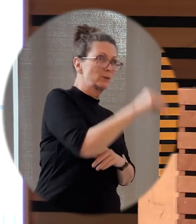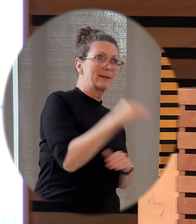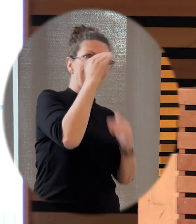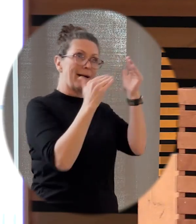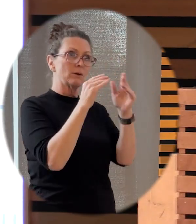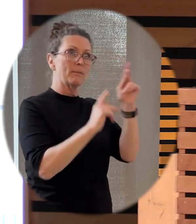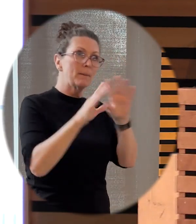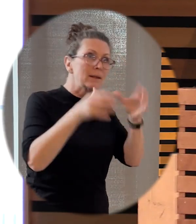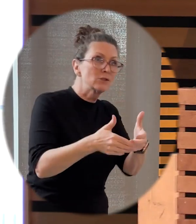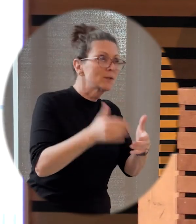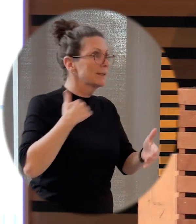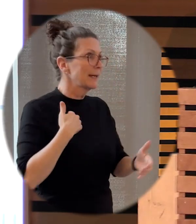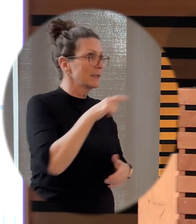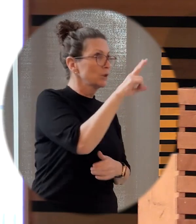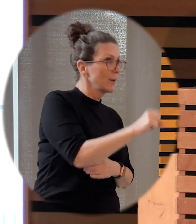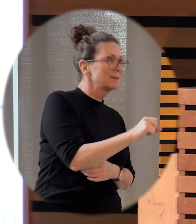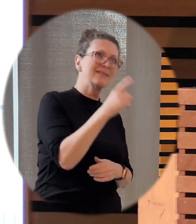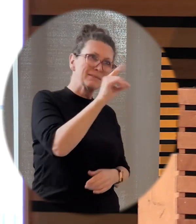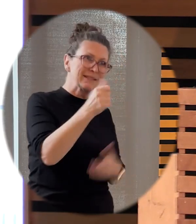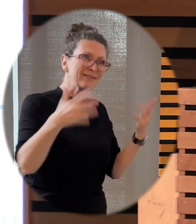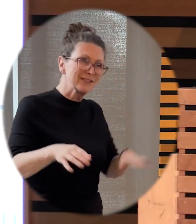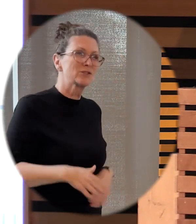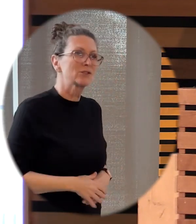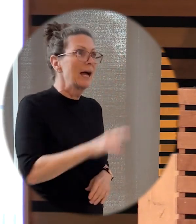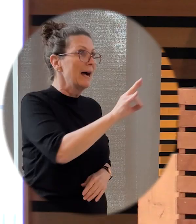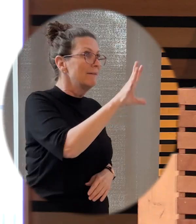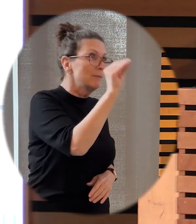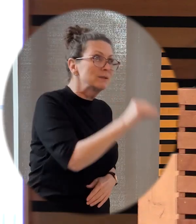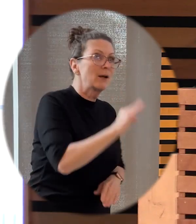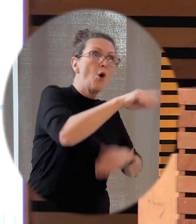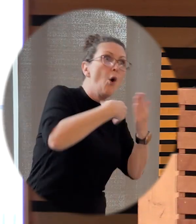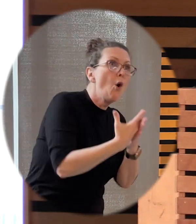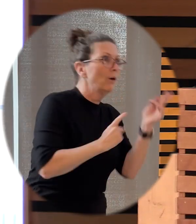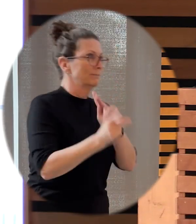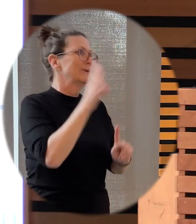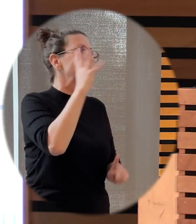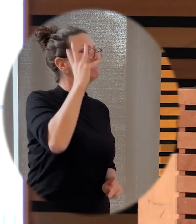United States is disabled and 75% of all people will experience disability at some point in their